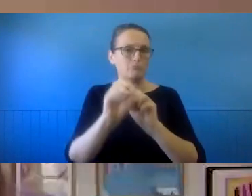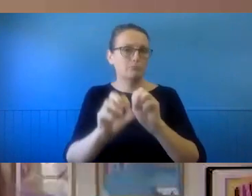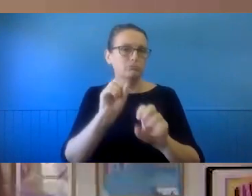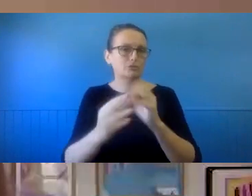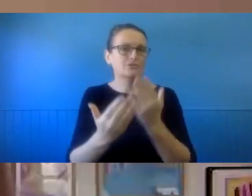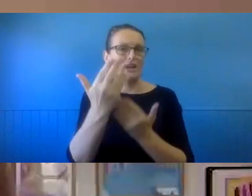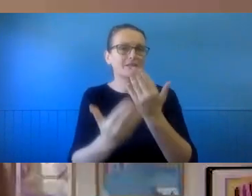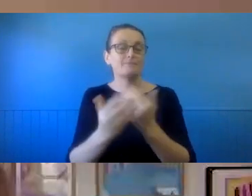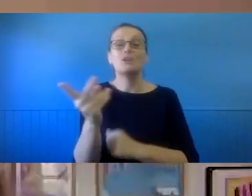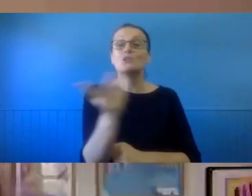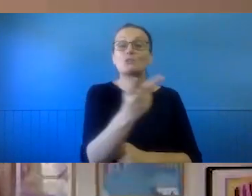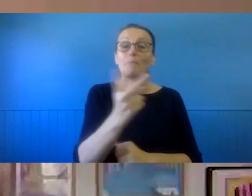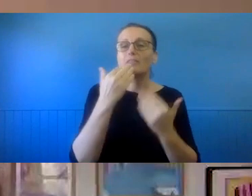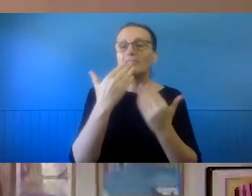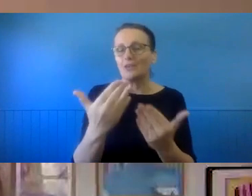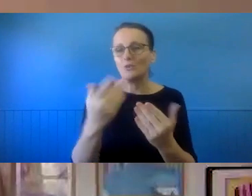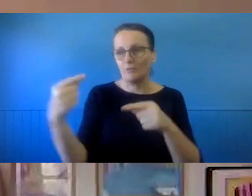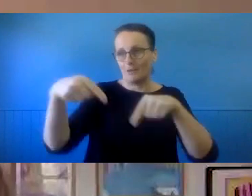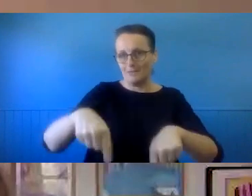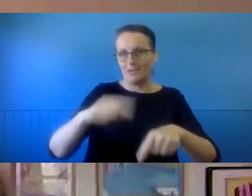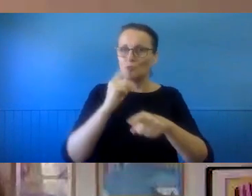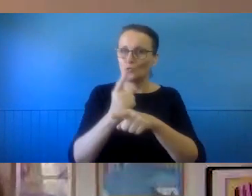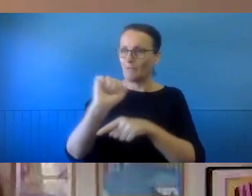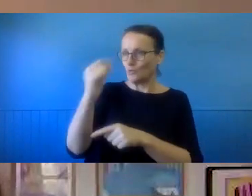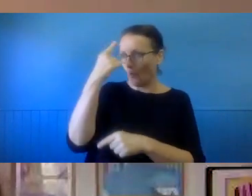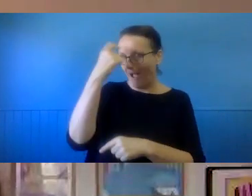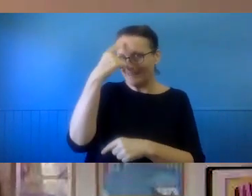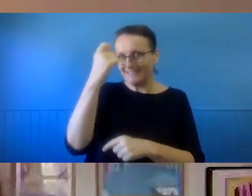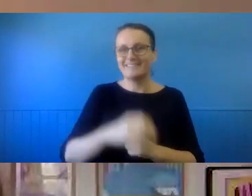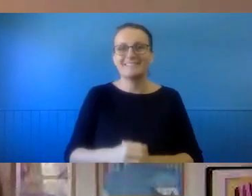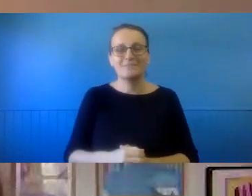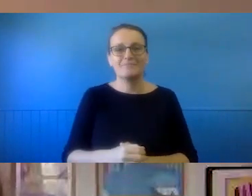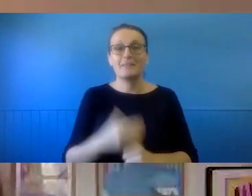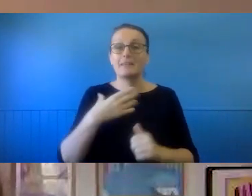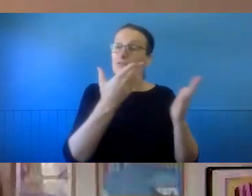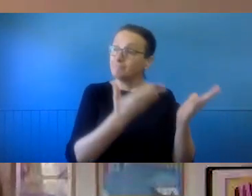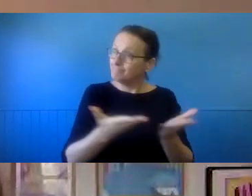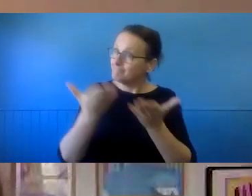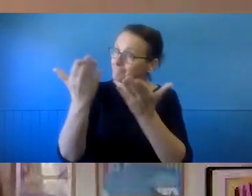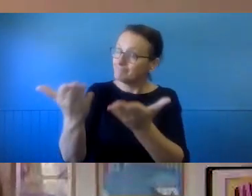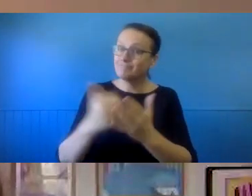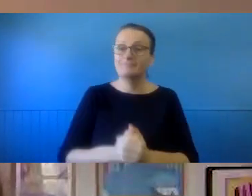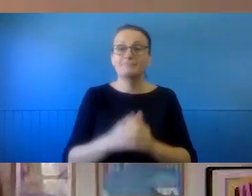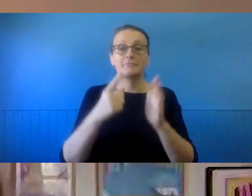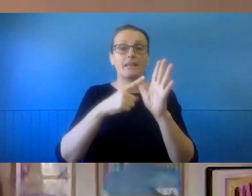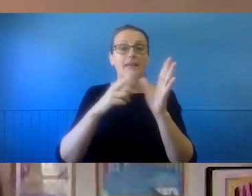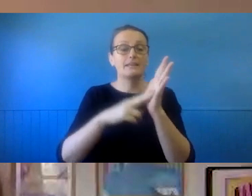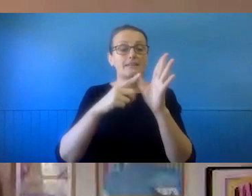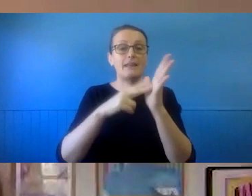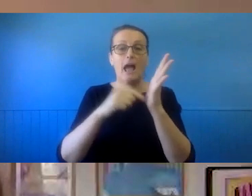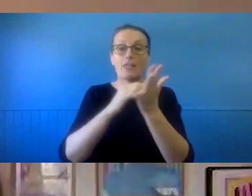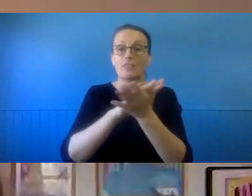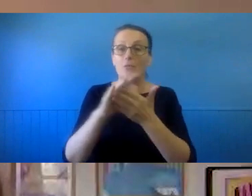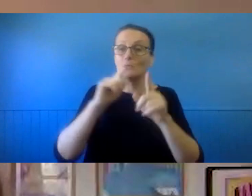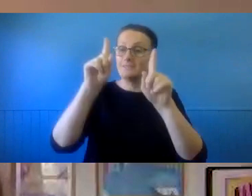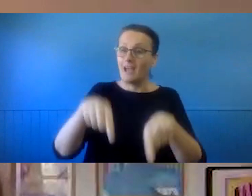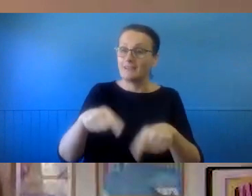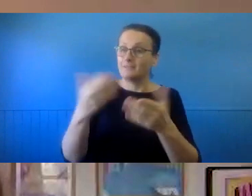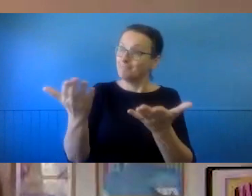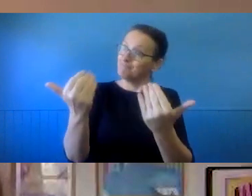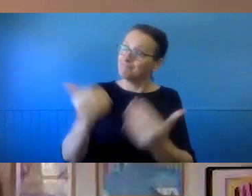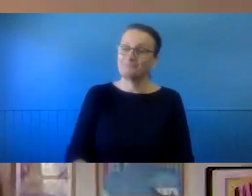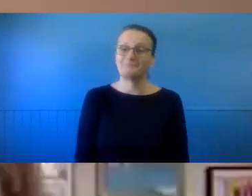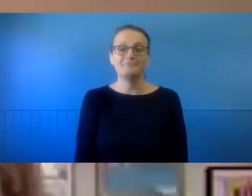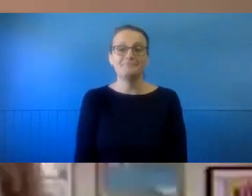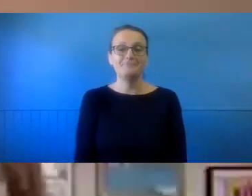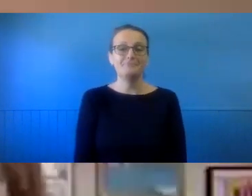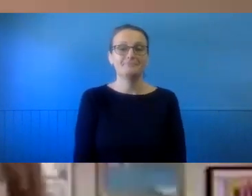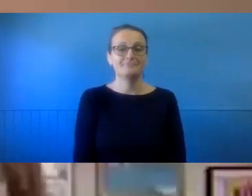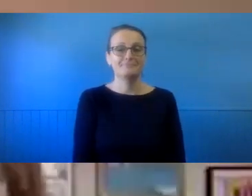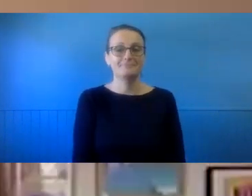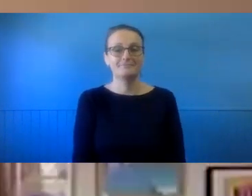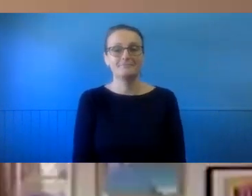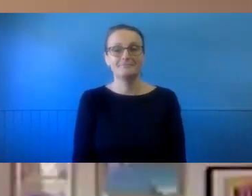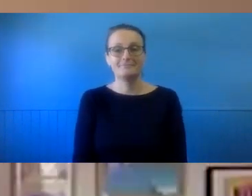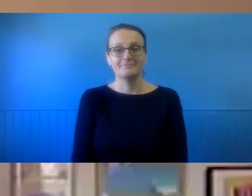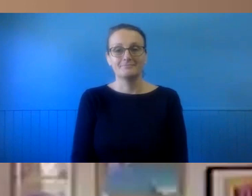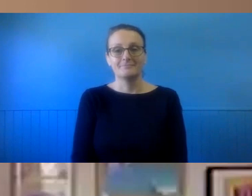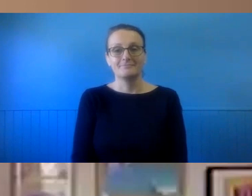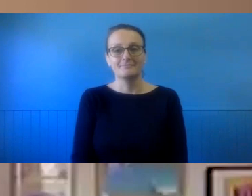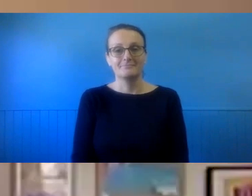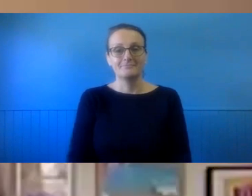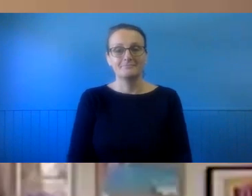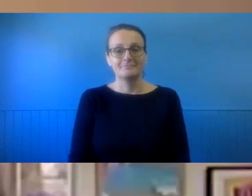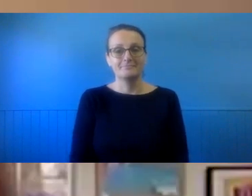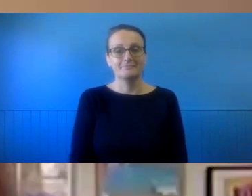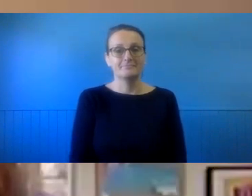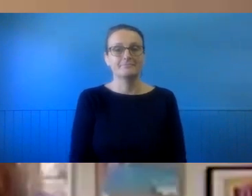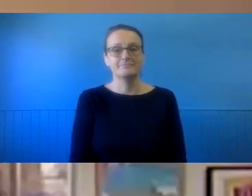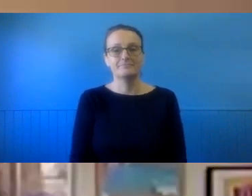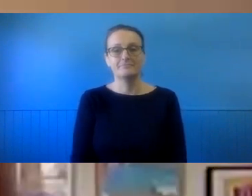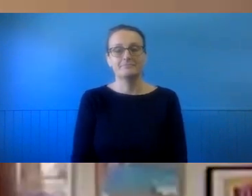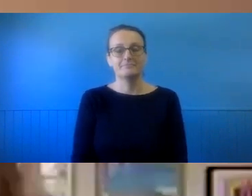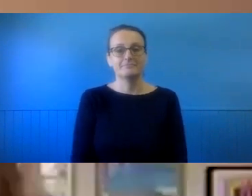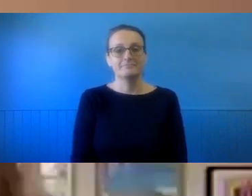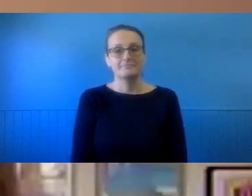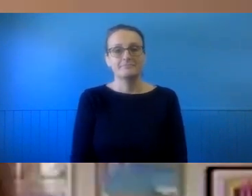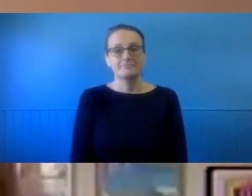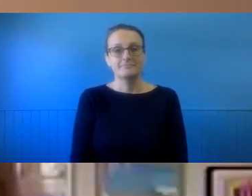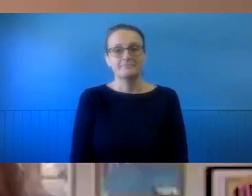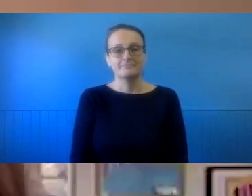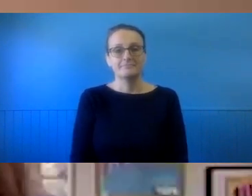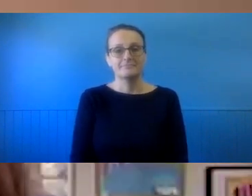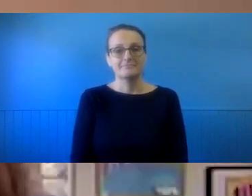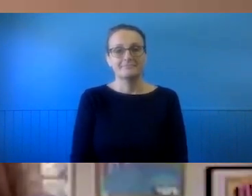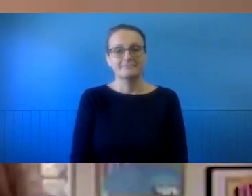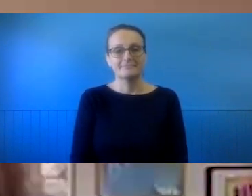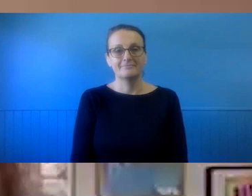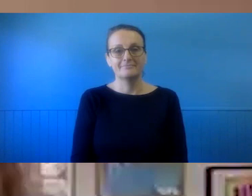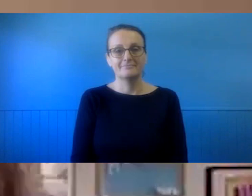Tom, thank you so much for being here and sharing your ideas with us. I'll now hand over to you so you can share your slides with us.